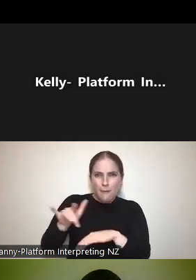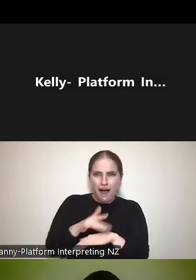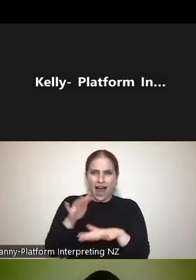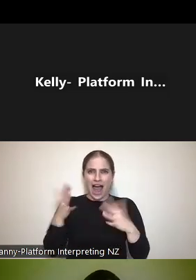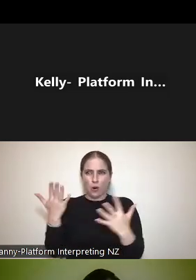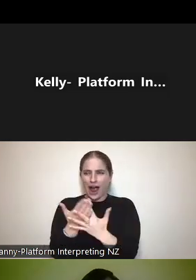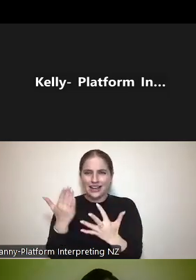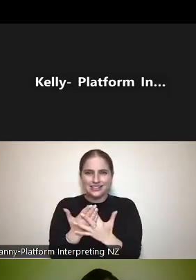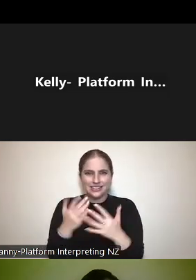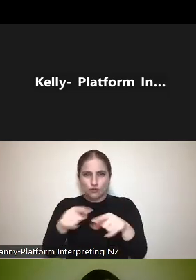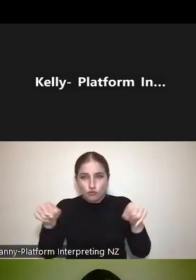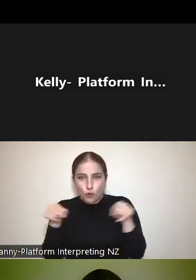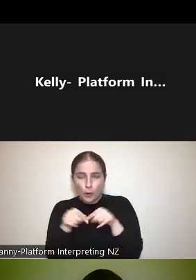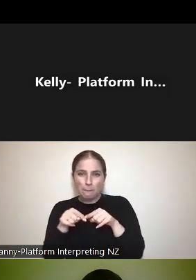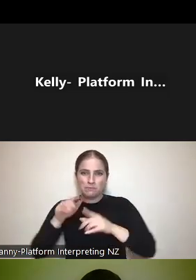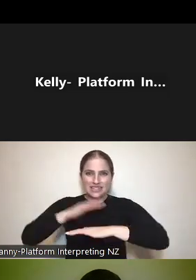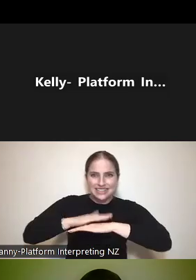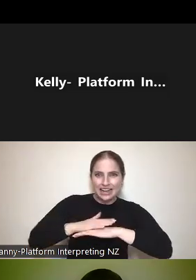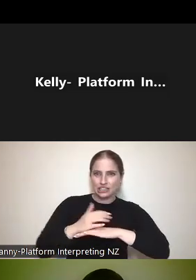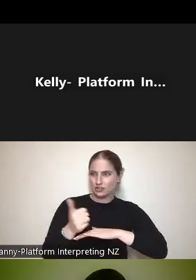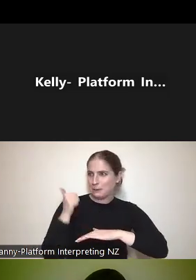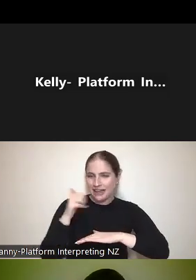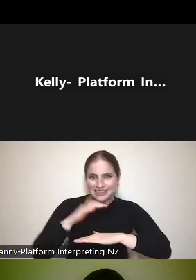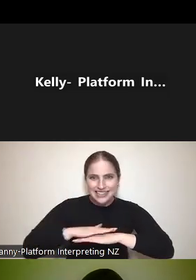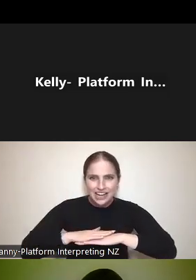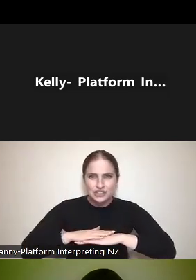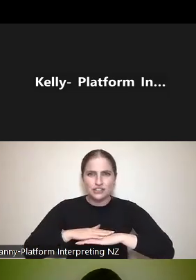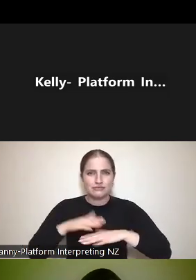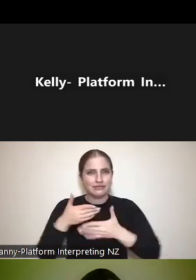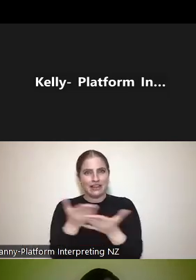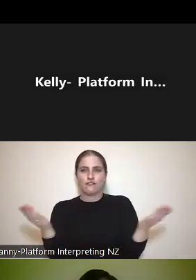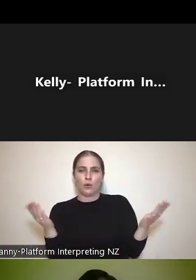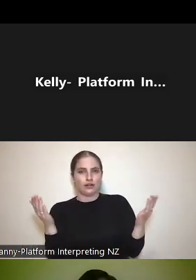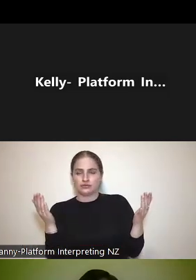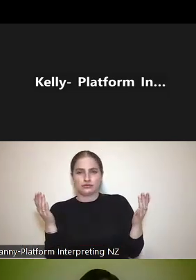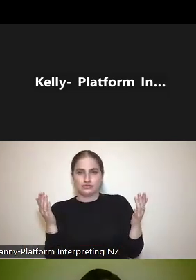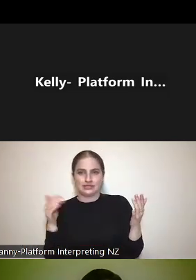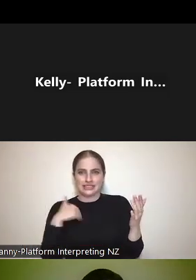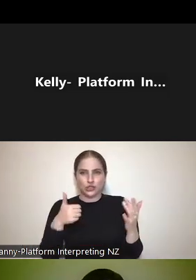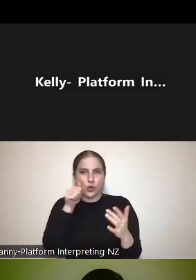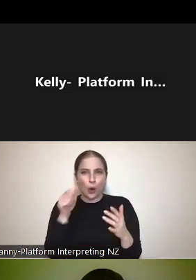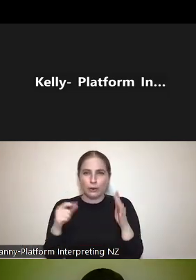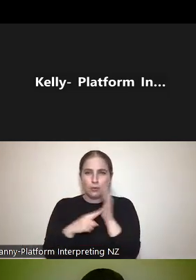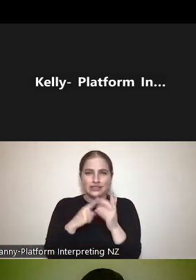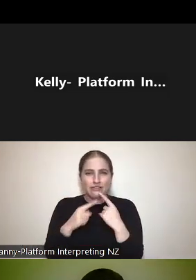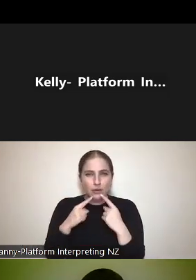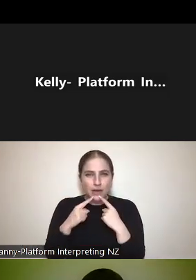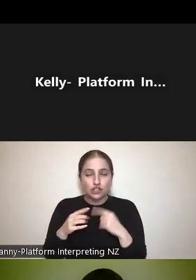everybody. Everybody needs to know the key information. And this is also a very low-cost